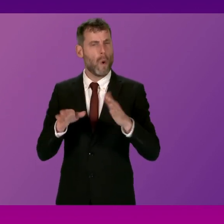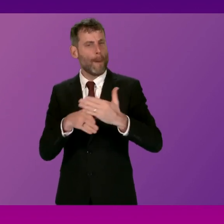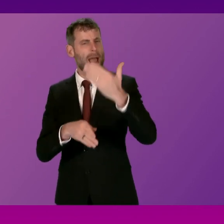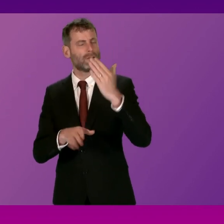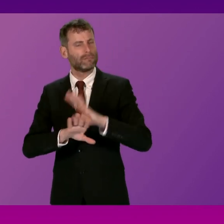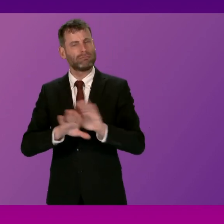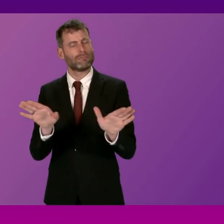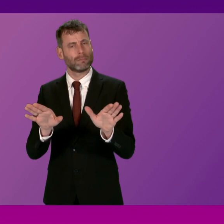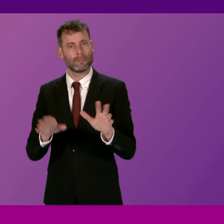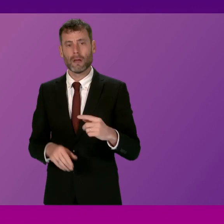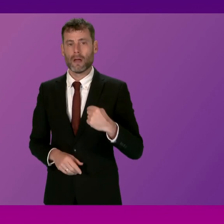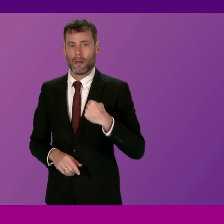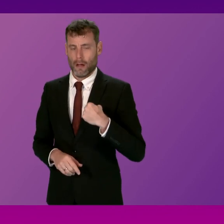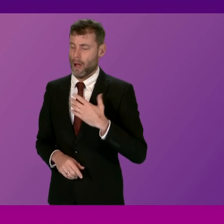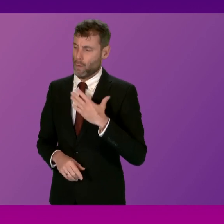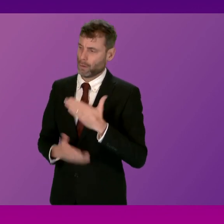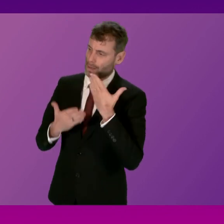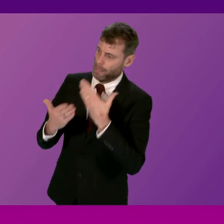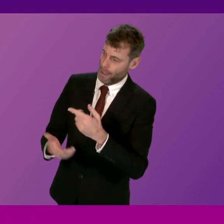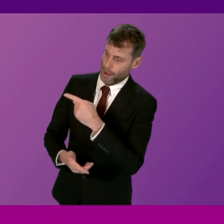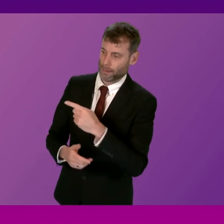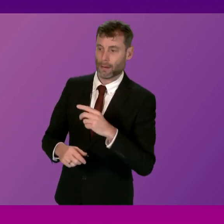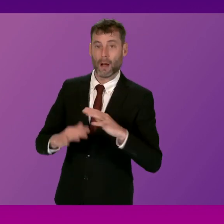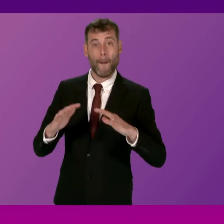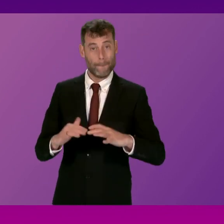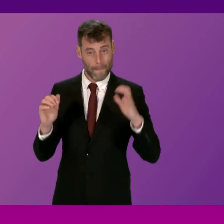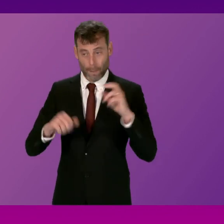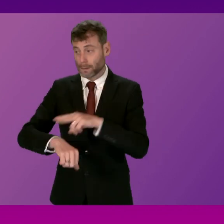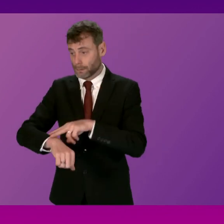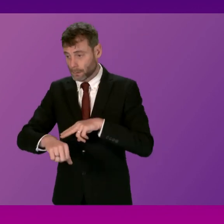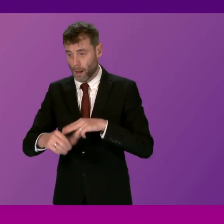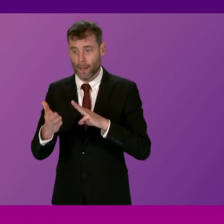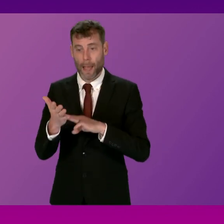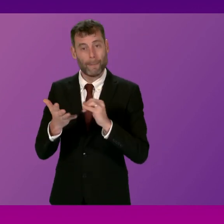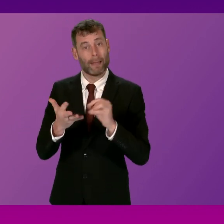I add my thanks to parliamentary staff and all MSPs involved with the events in Parliament